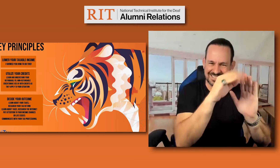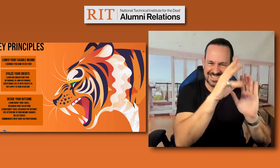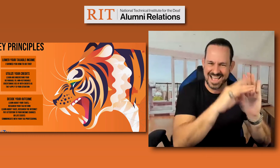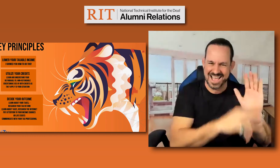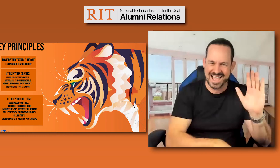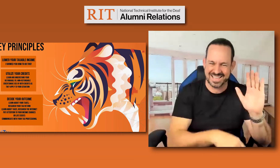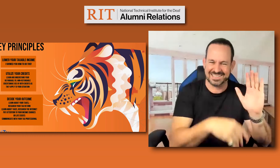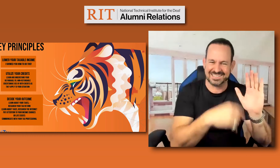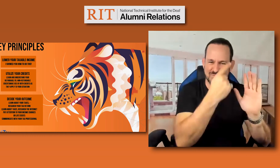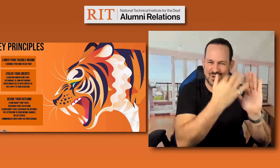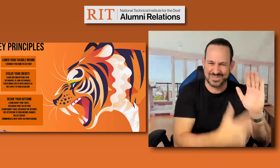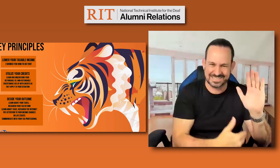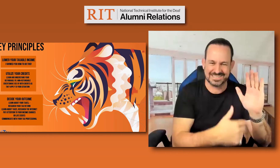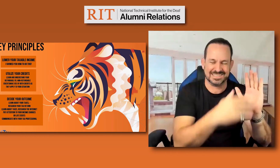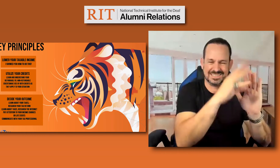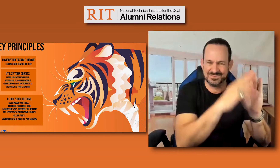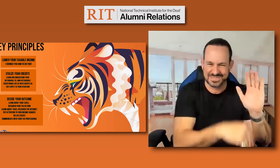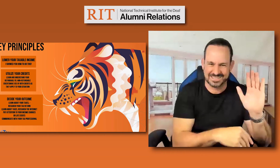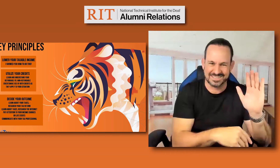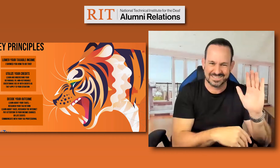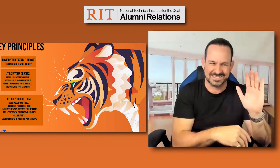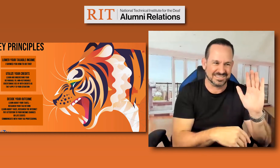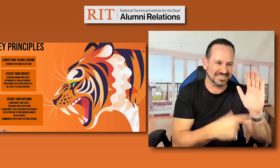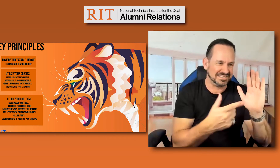do you know what each and every one of those lines mean?